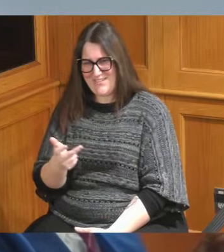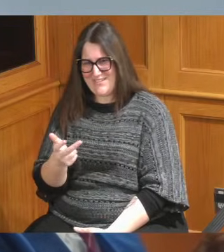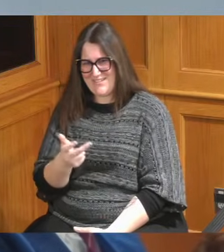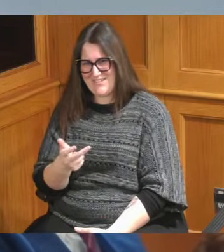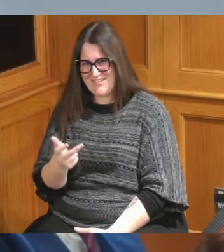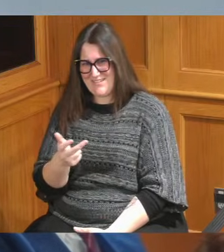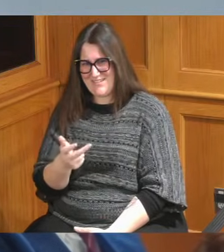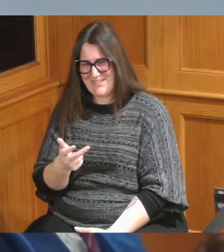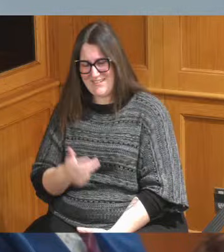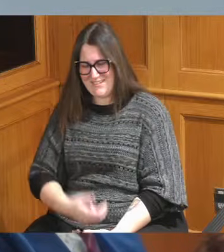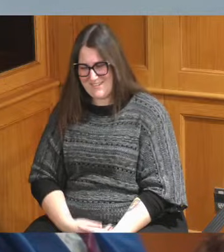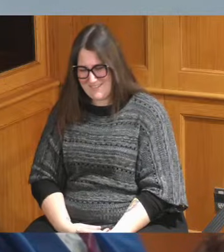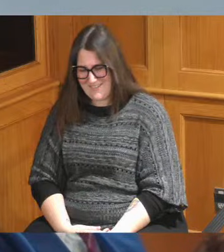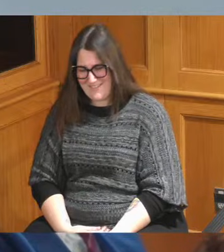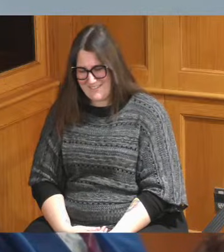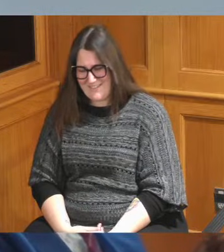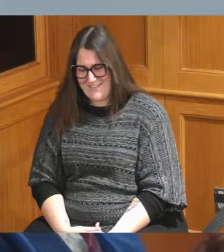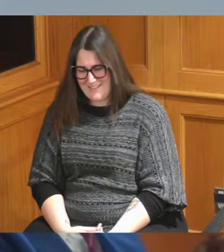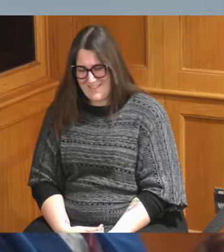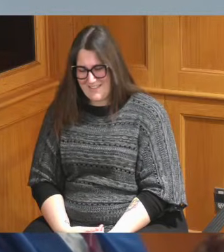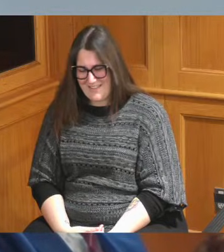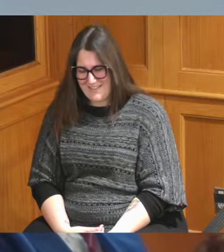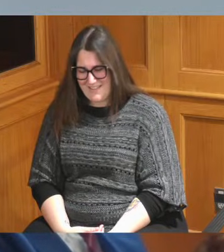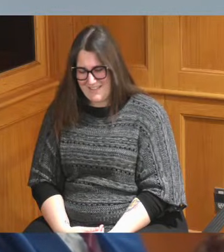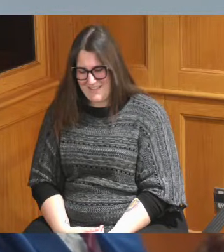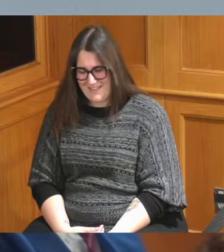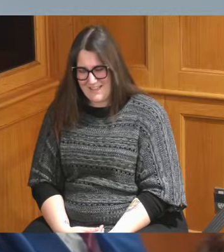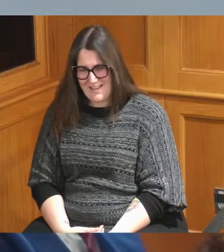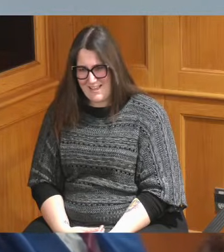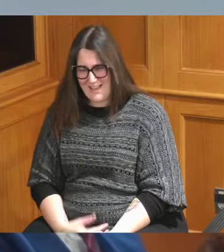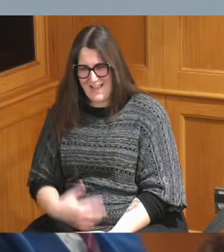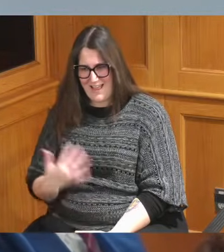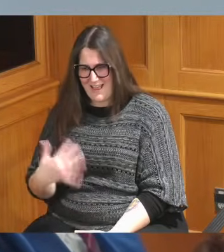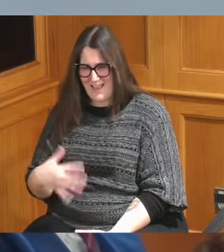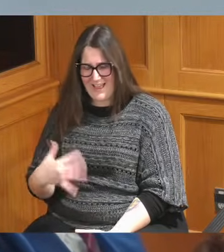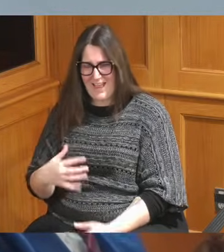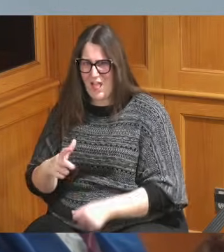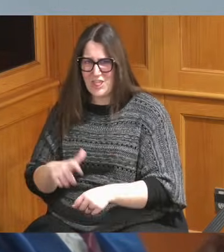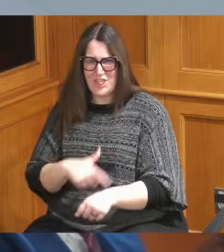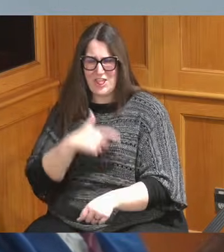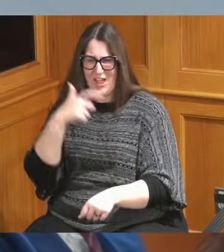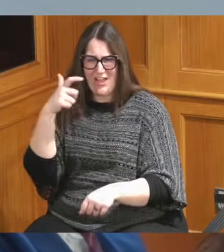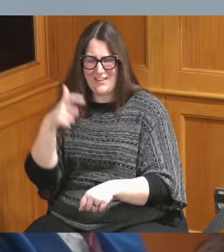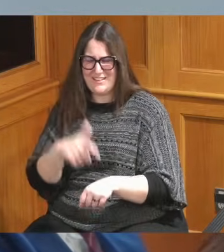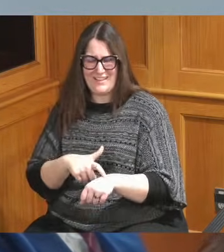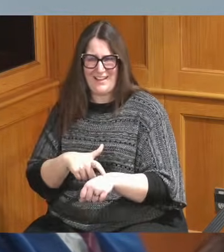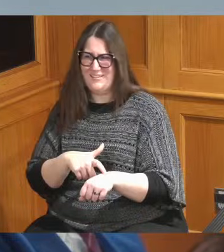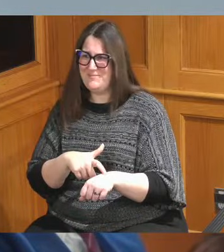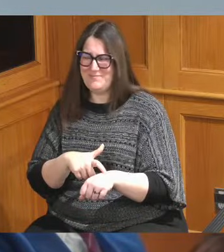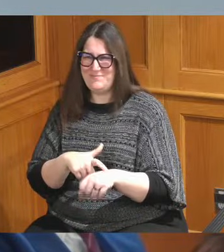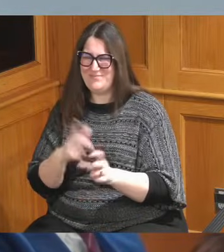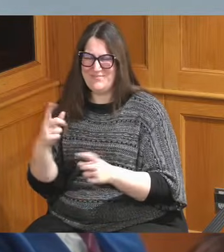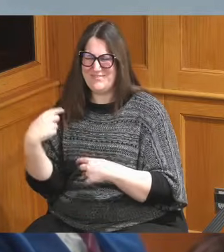including Commissioner Driehaus. it has been a a long time and just a and I'll call it a